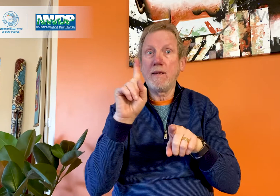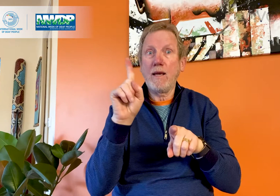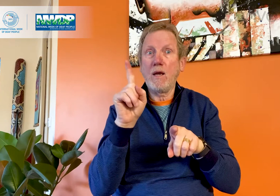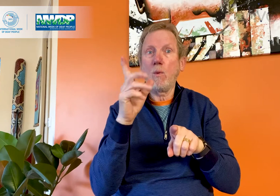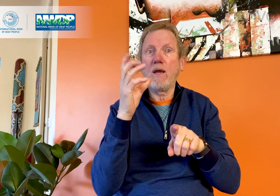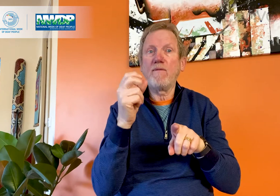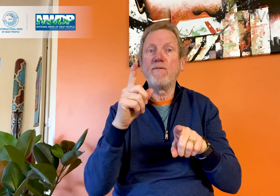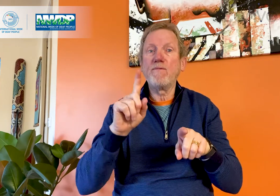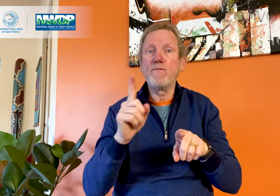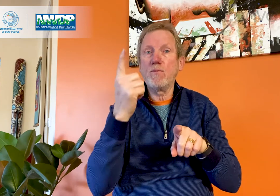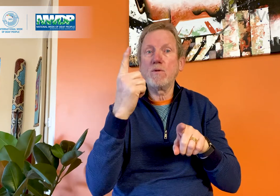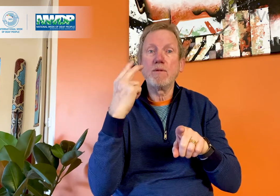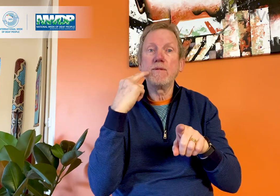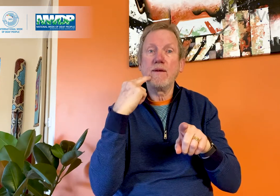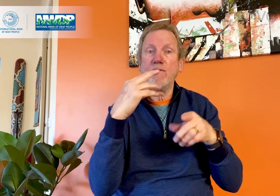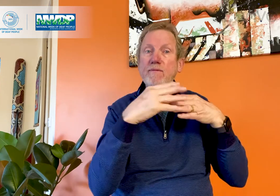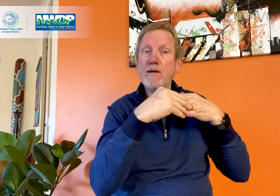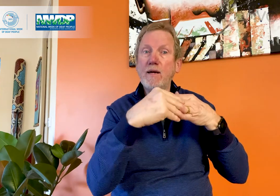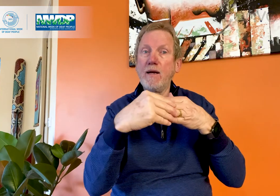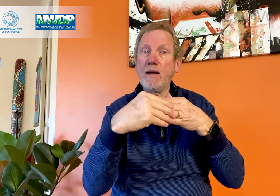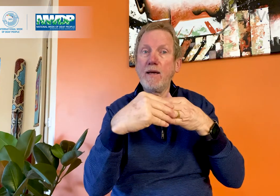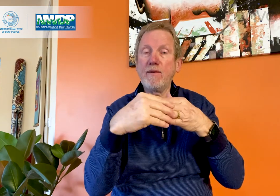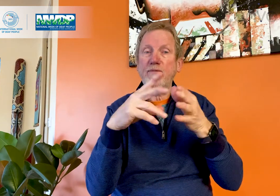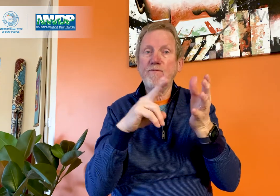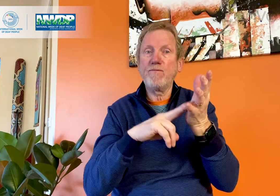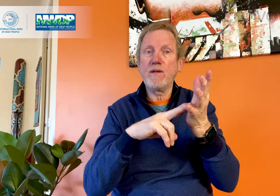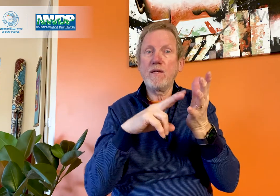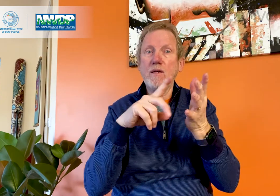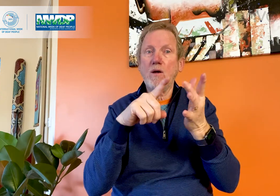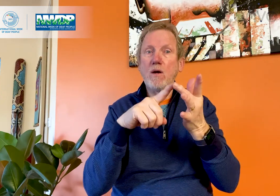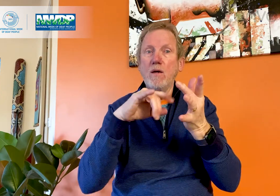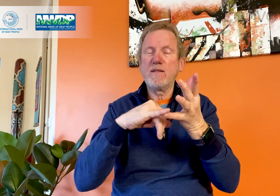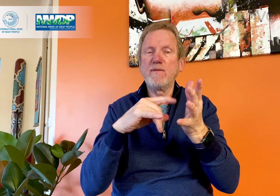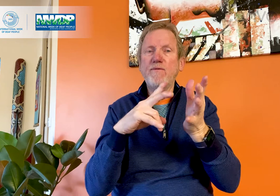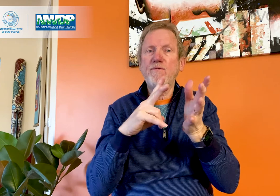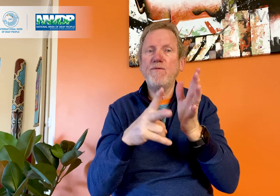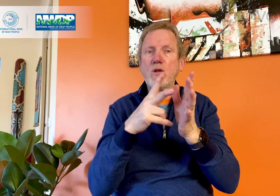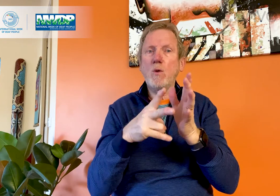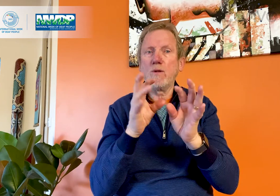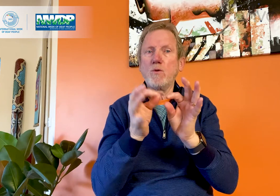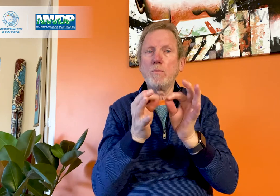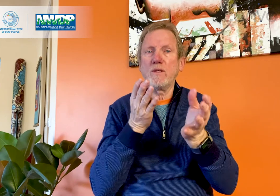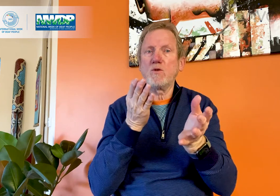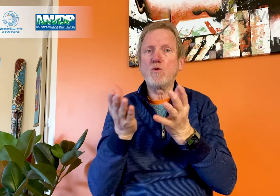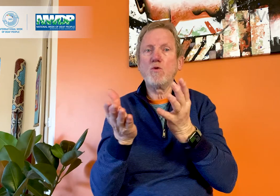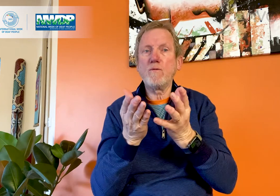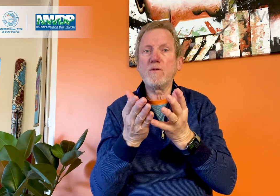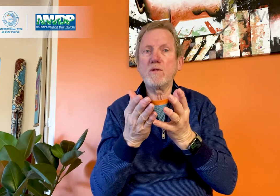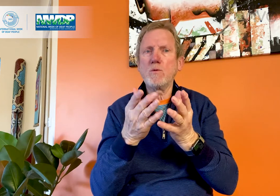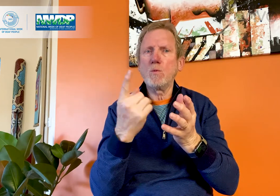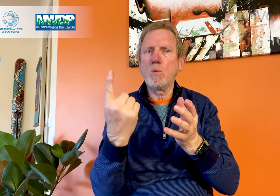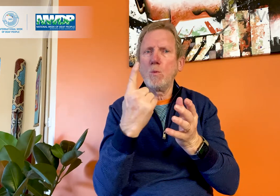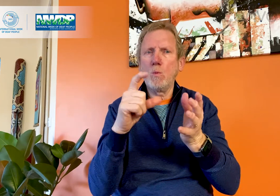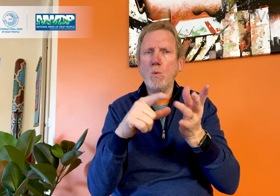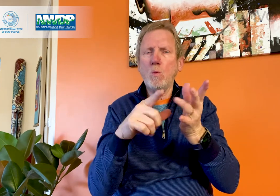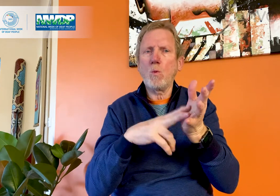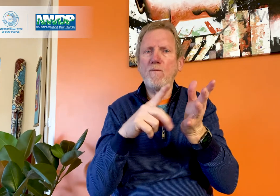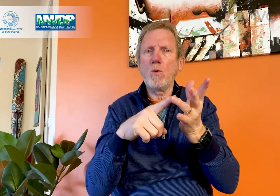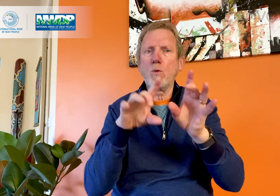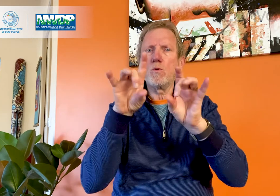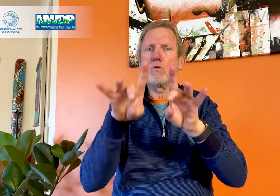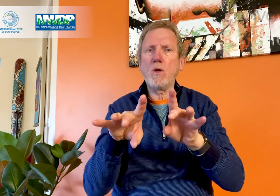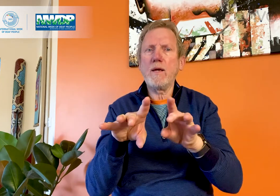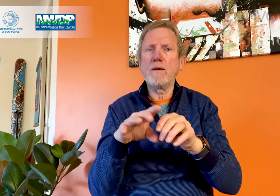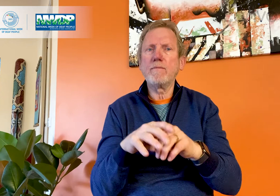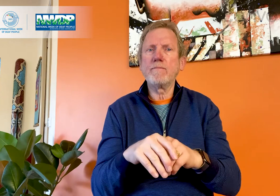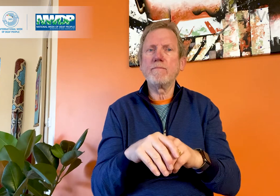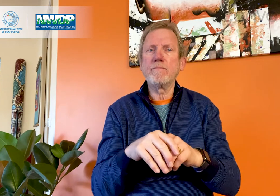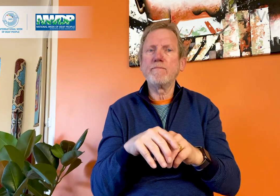Now, we have Australia's first Deaf-led Video Interpreting Service (VIS) provided by Convo Australia.